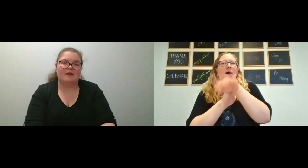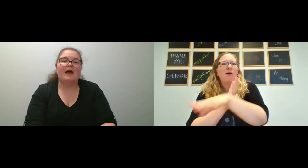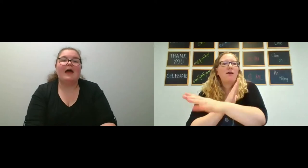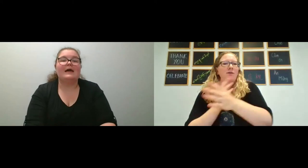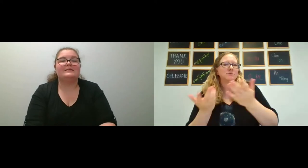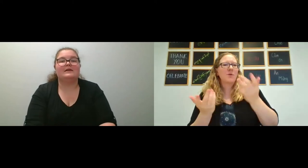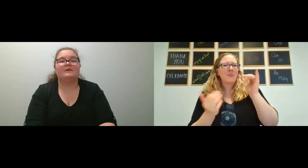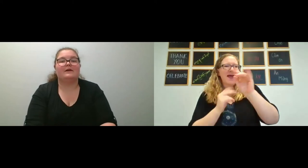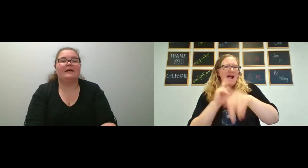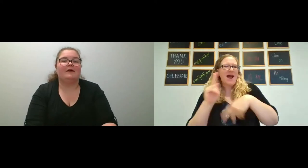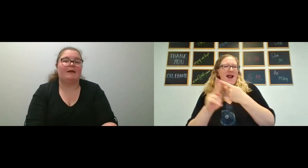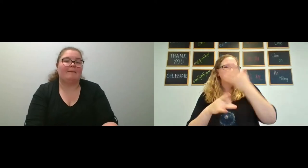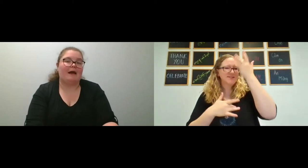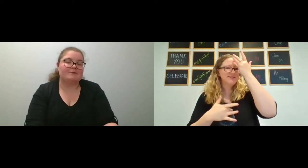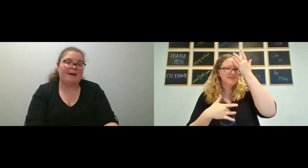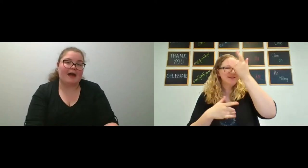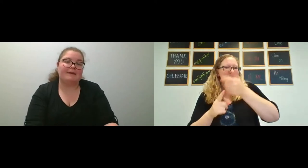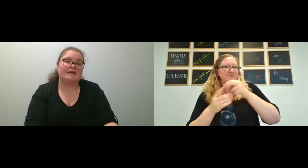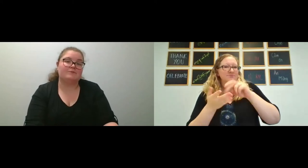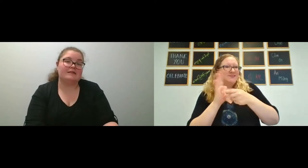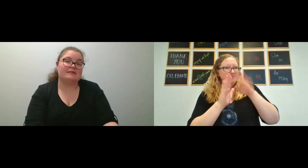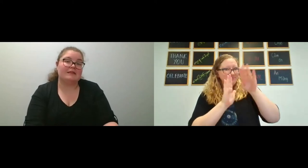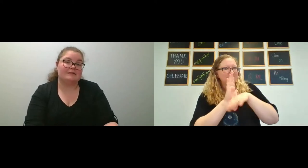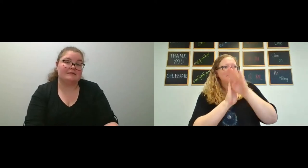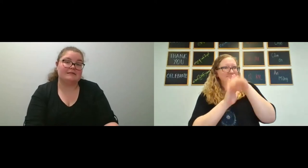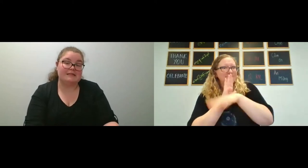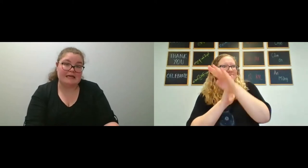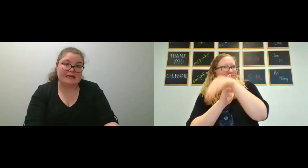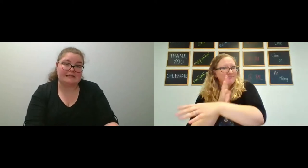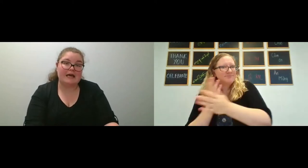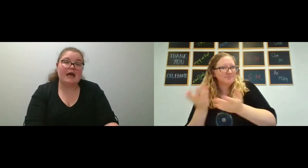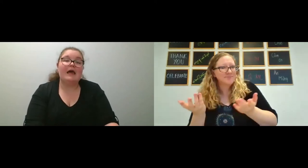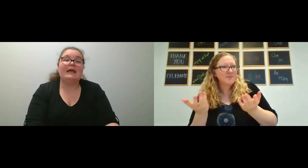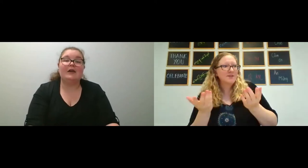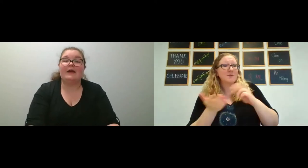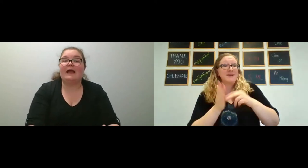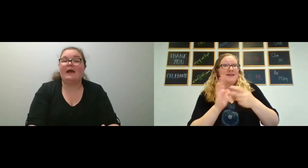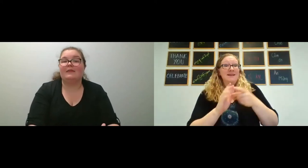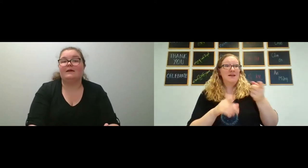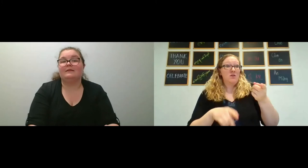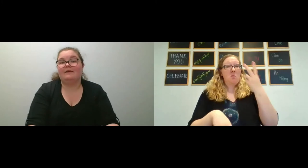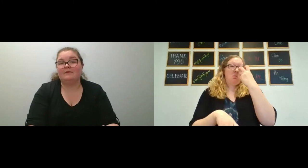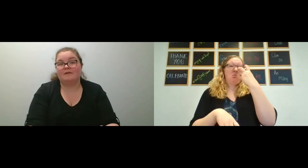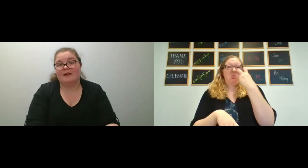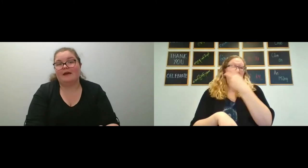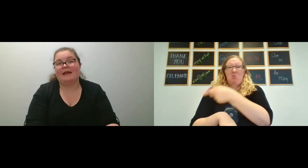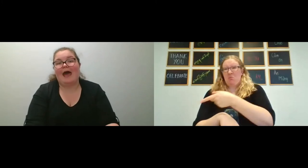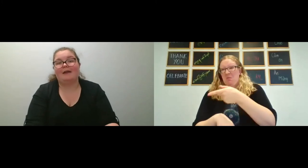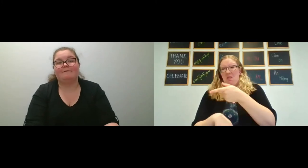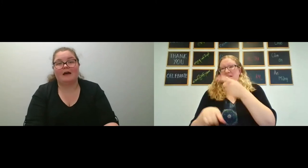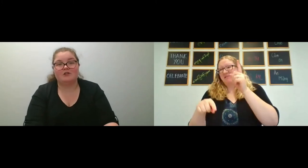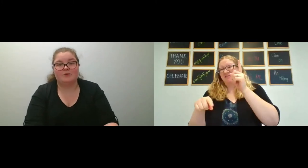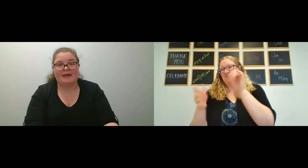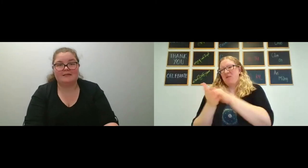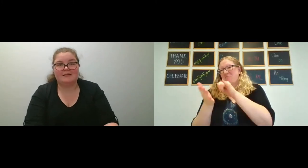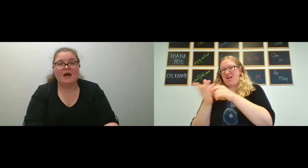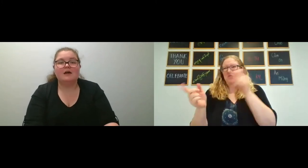until their hearing comes back because with their disease hearing and the levels of hearing can fluctuate.